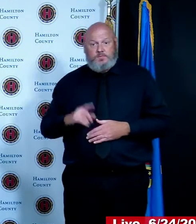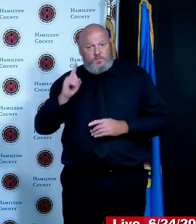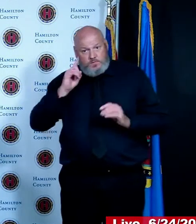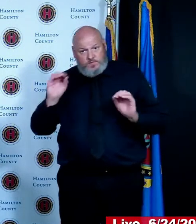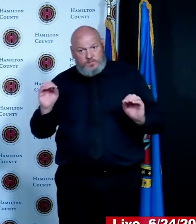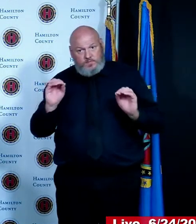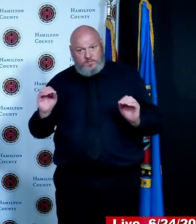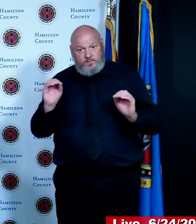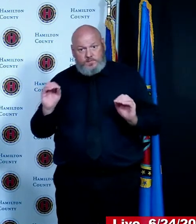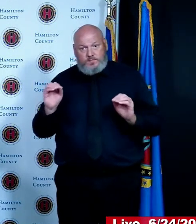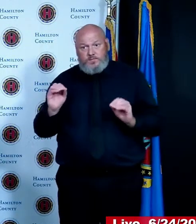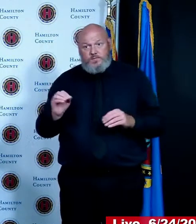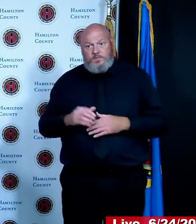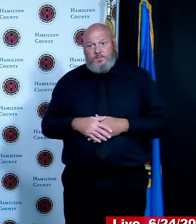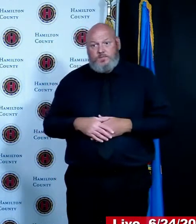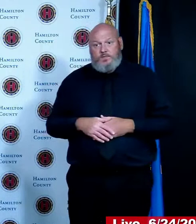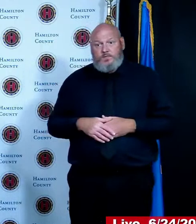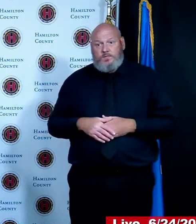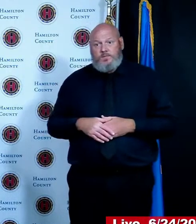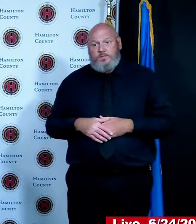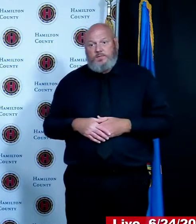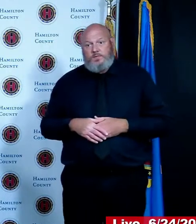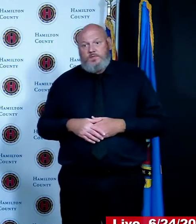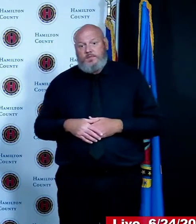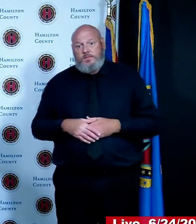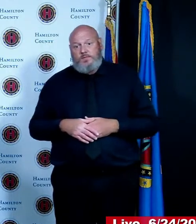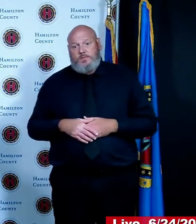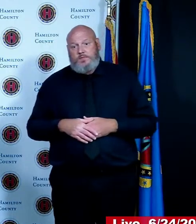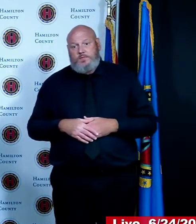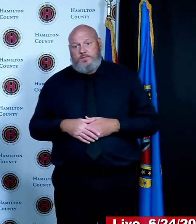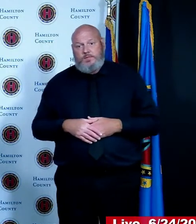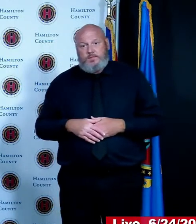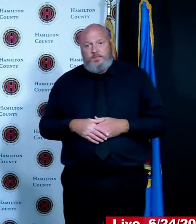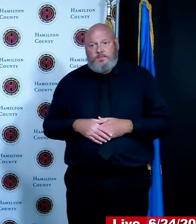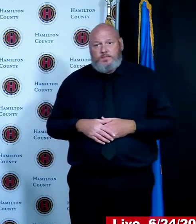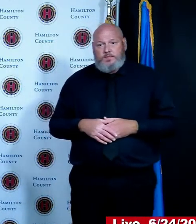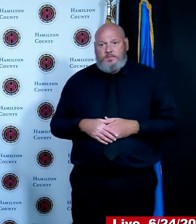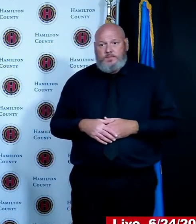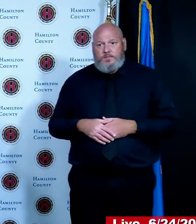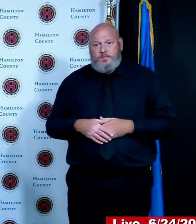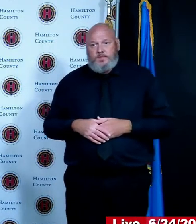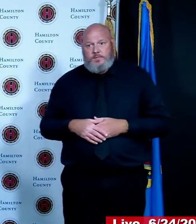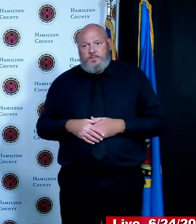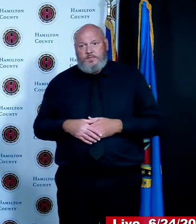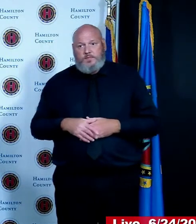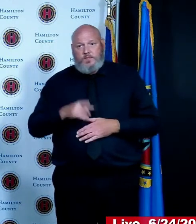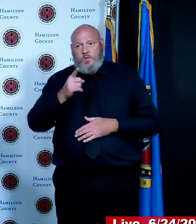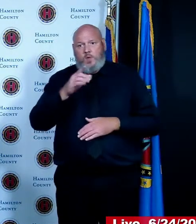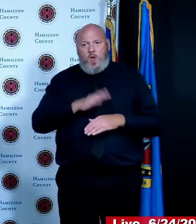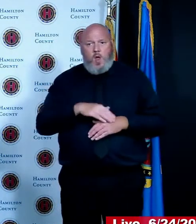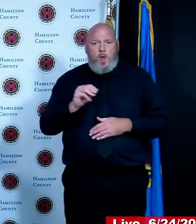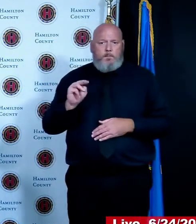oh we thought we fixed that Chris if you're on mute if you could unmute sorry